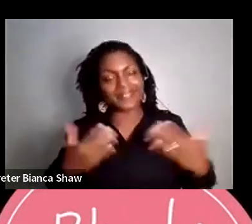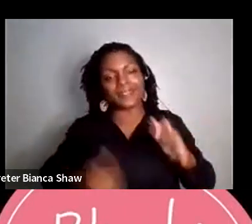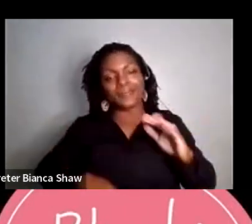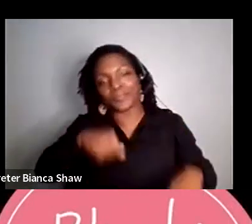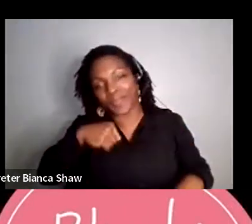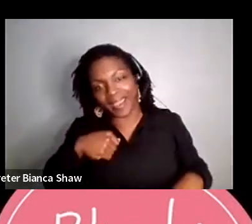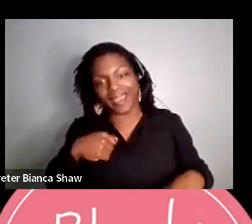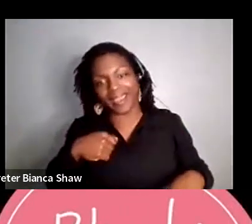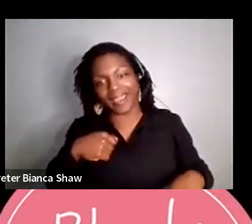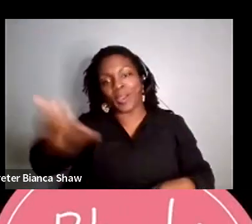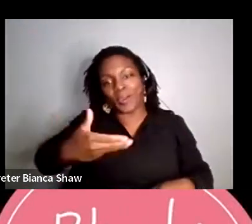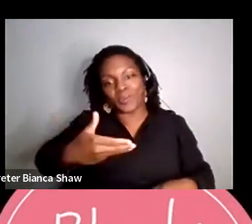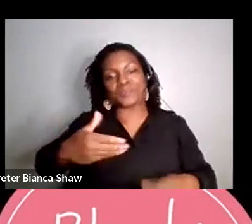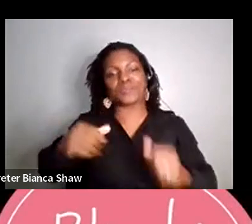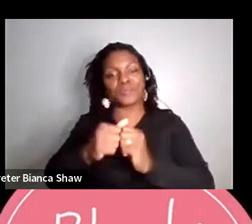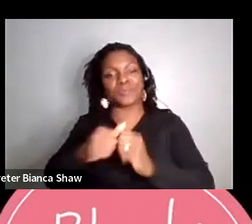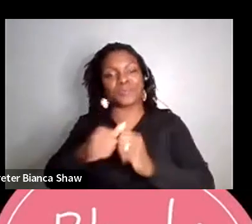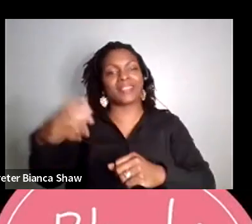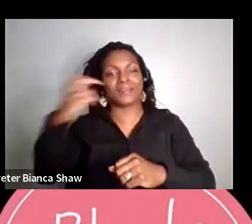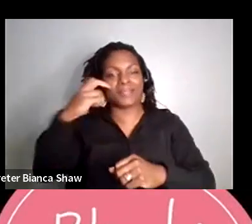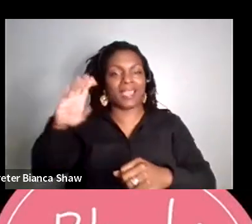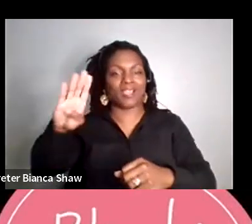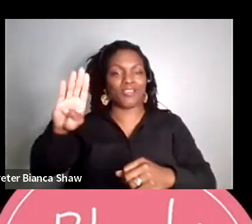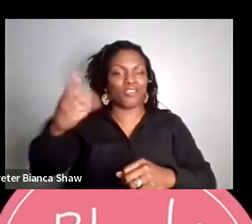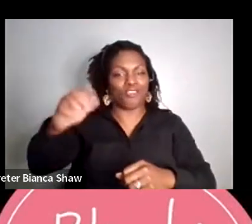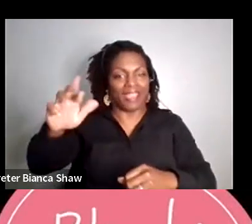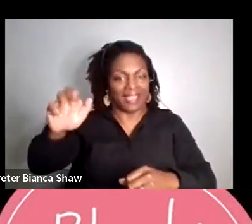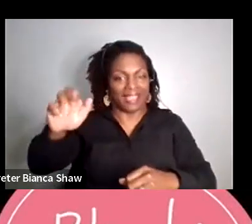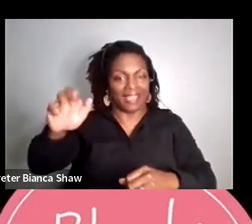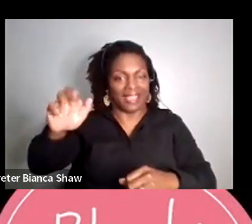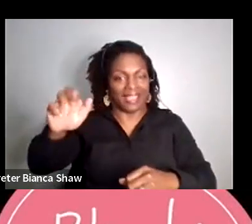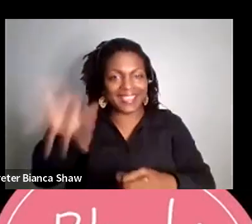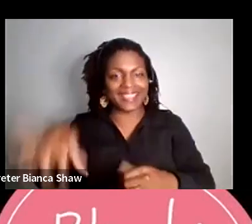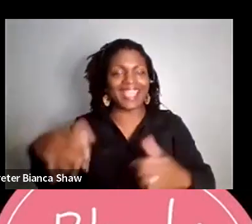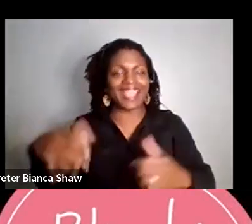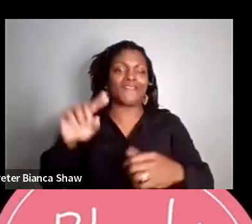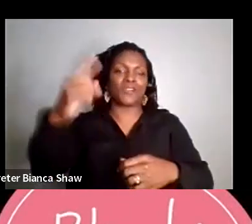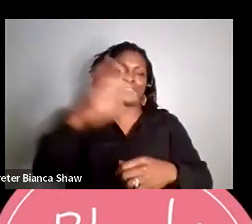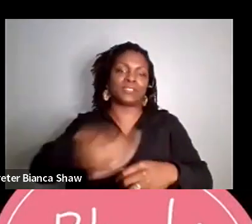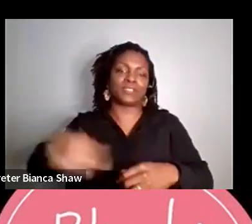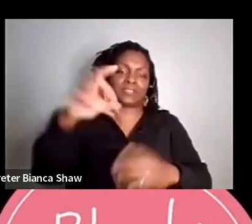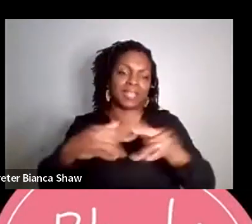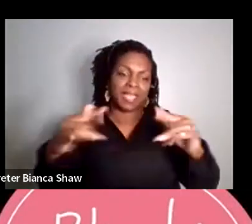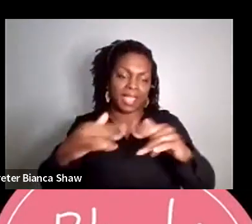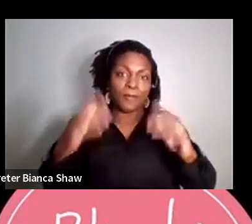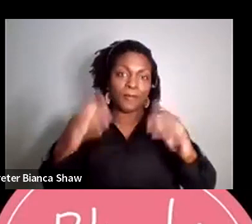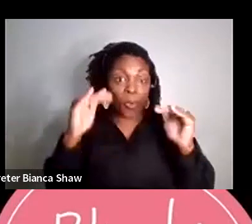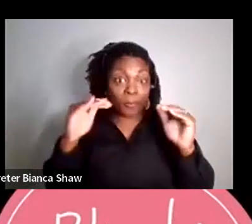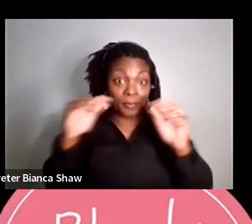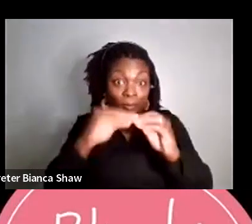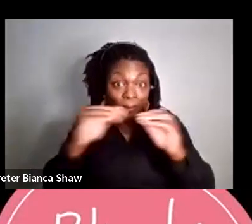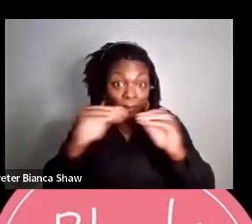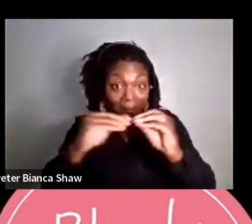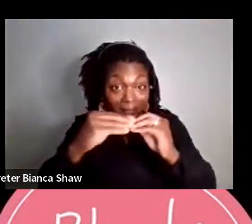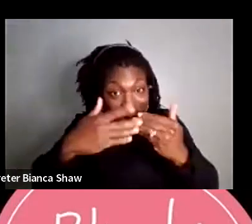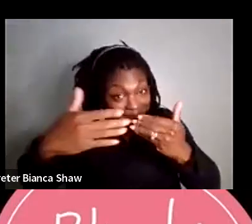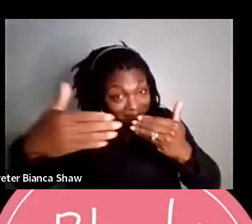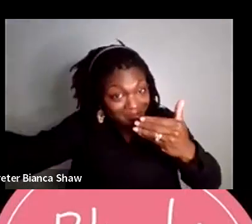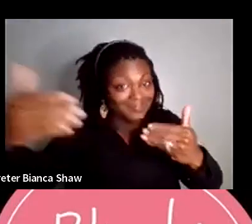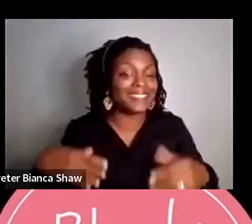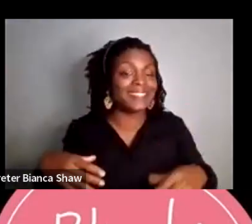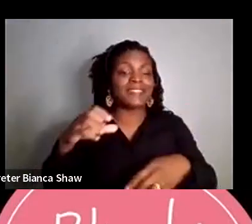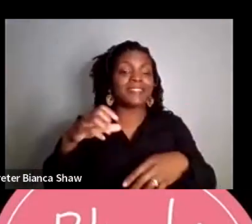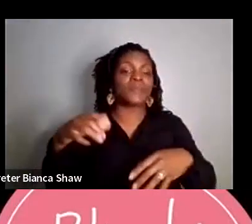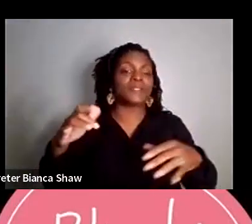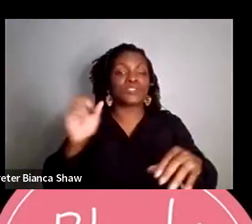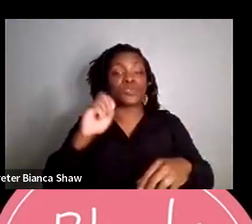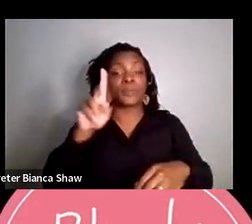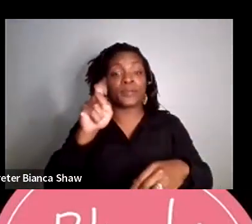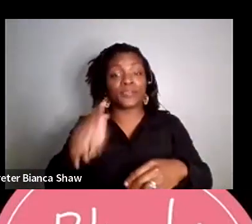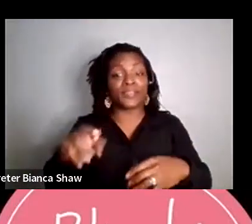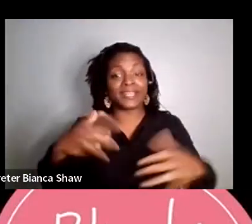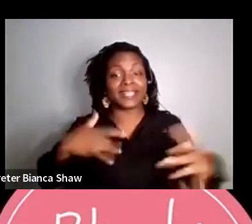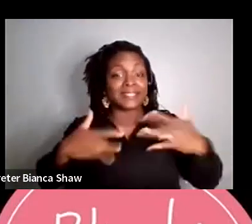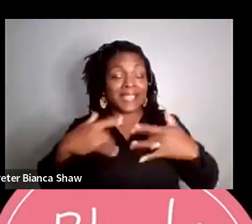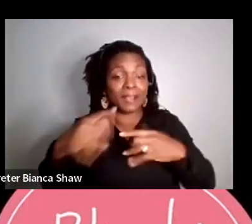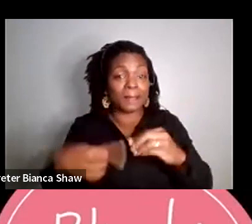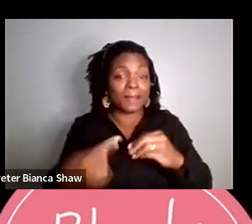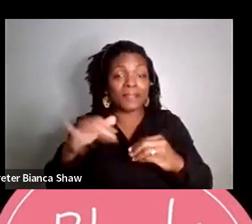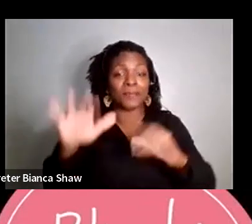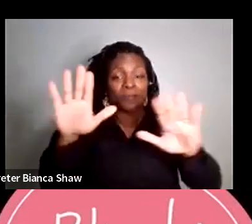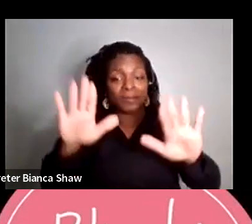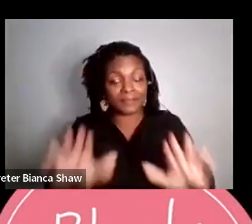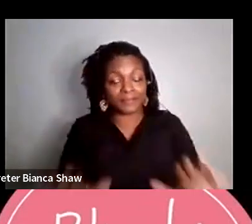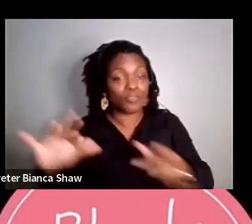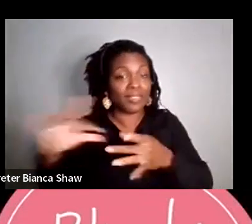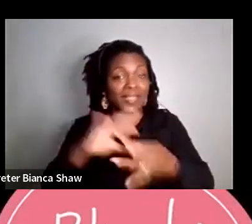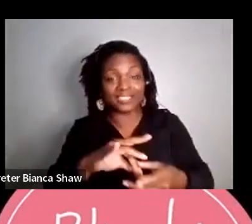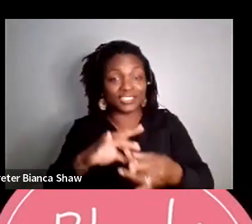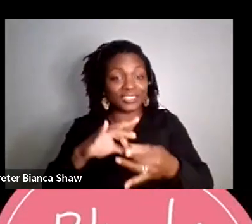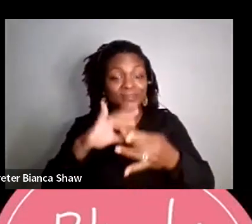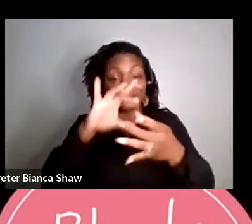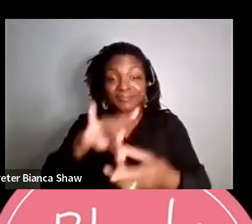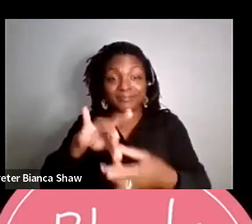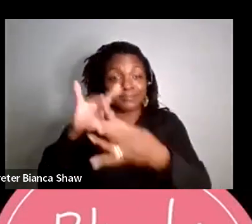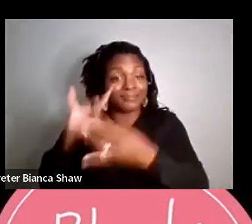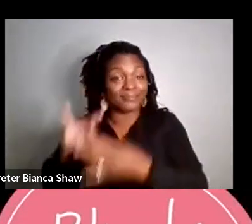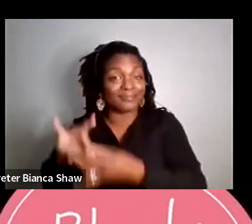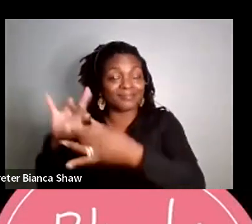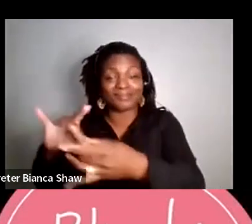Our first transition camp we're hoping this is the first of many we are just super super excited about the the wonderful wonderful relationships that these kids made during camp.